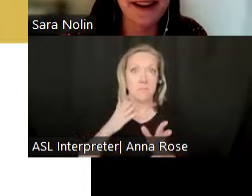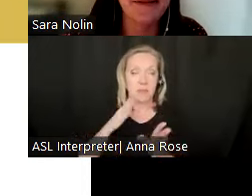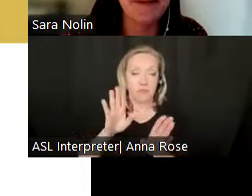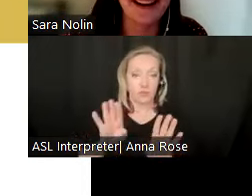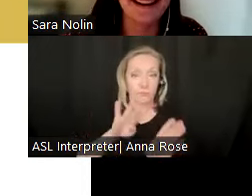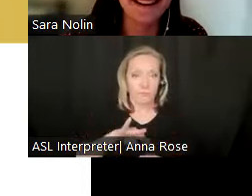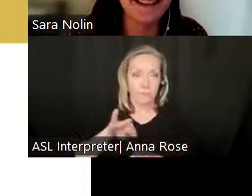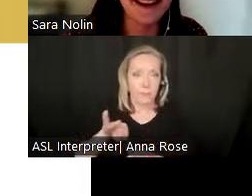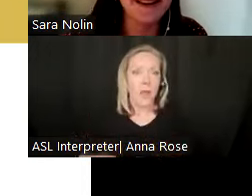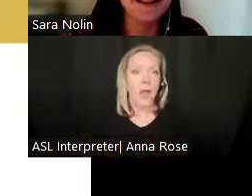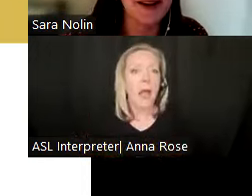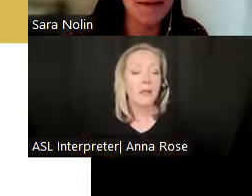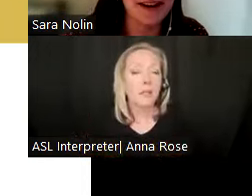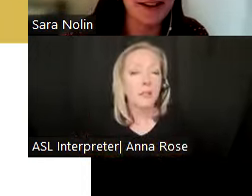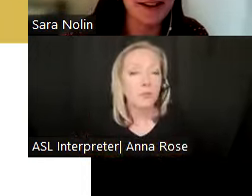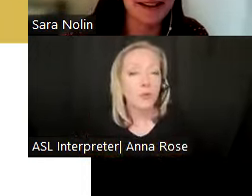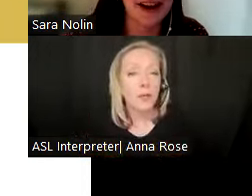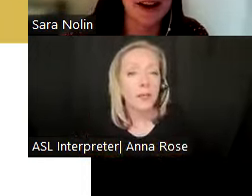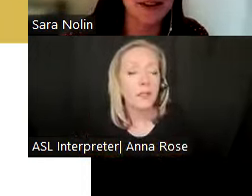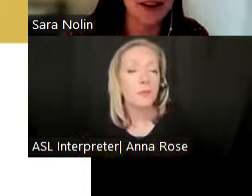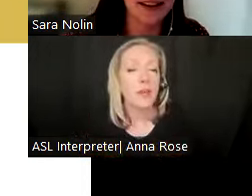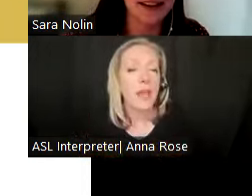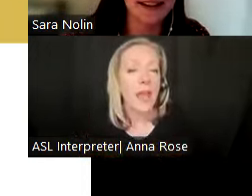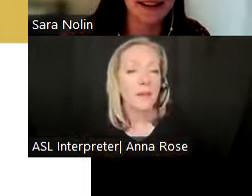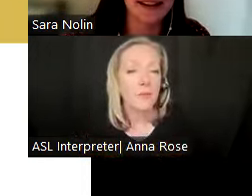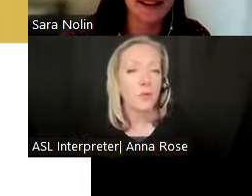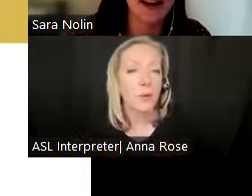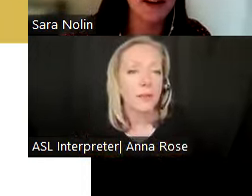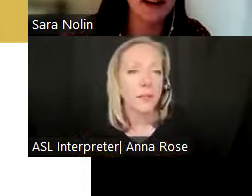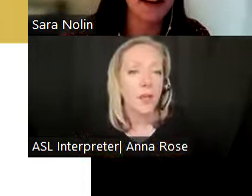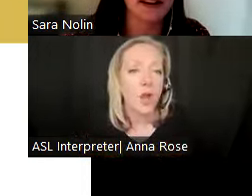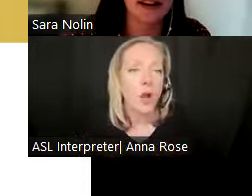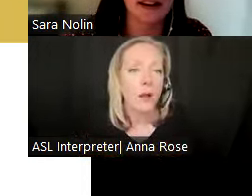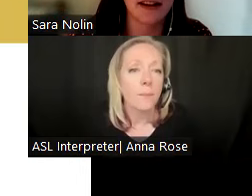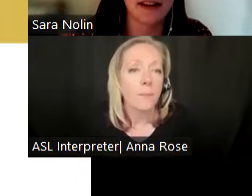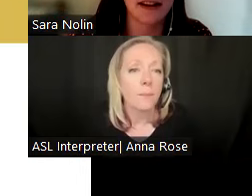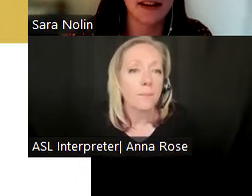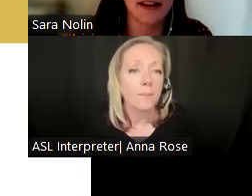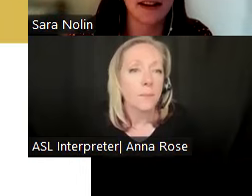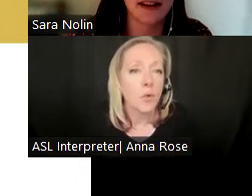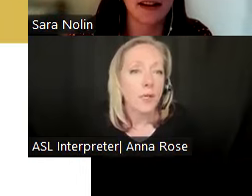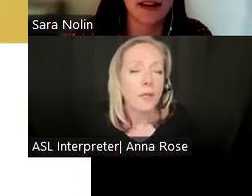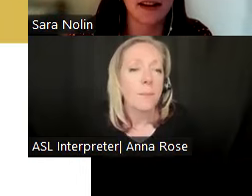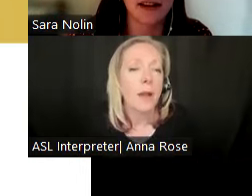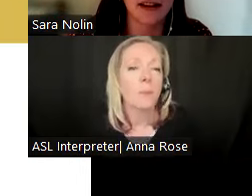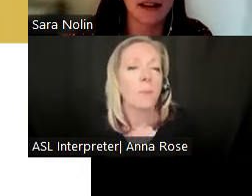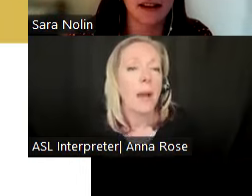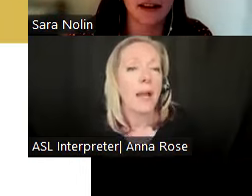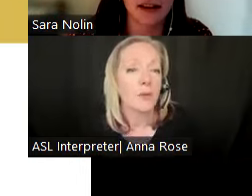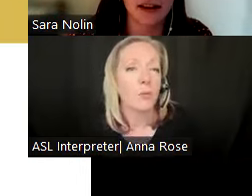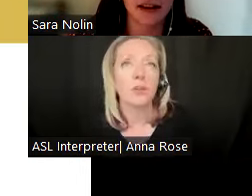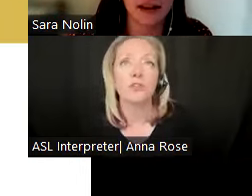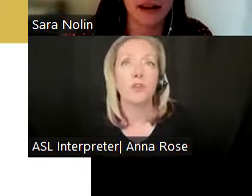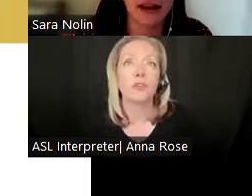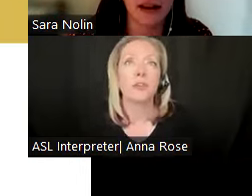But thank you so much. Actually real quickly, I just want to add real quickly, the question about bilingual adults;